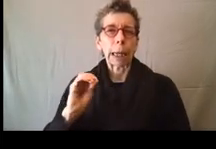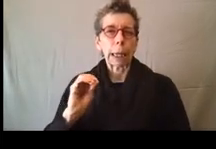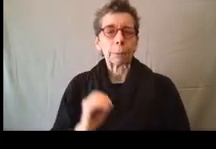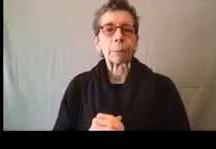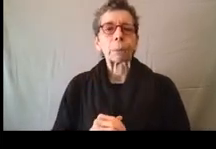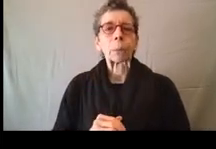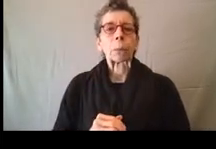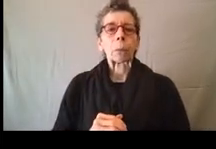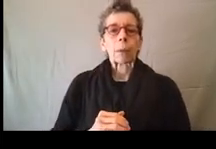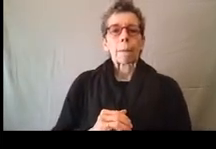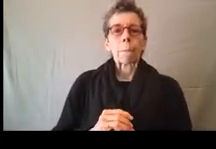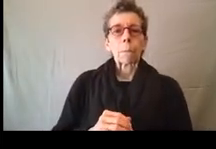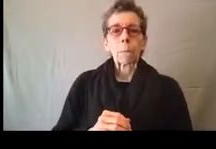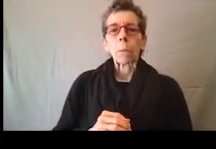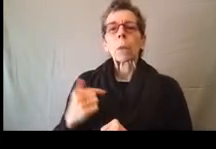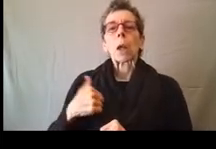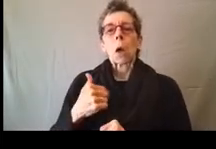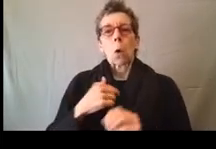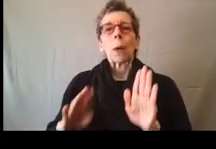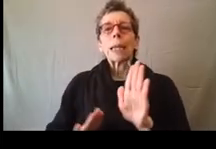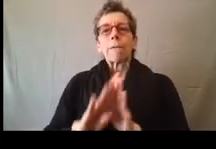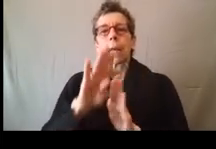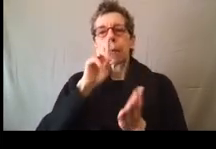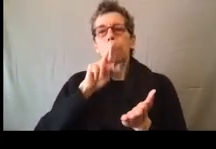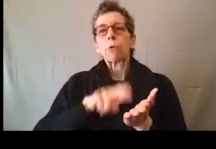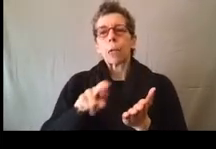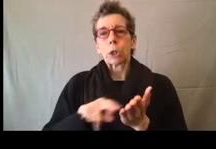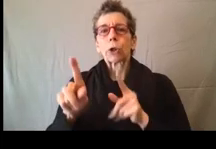we want to know? We developed a set of research questions and a hypotheses that guided our